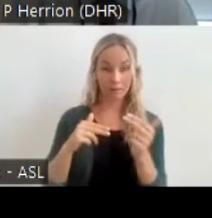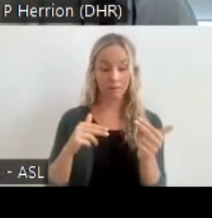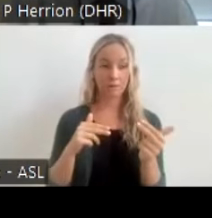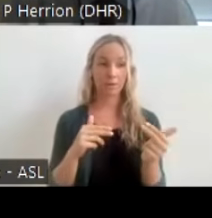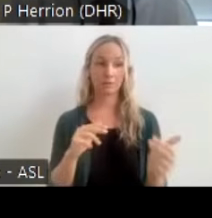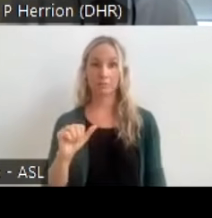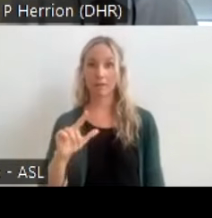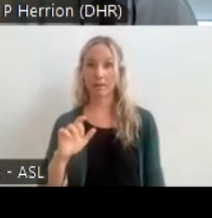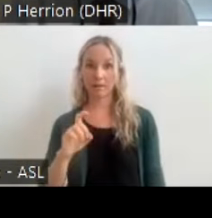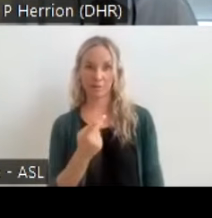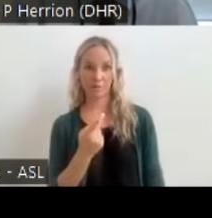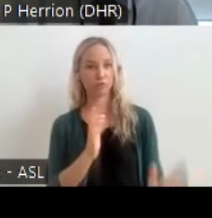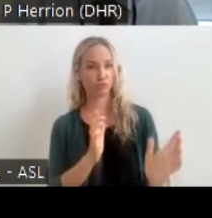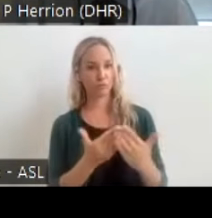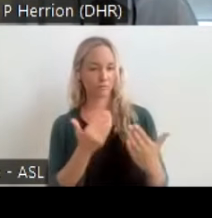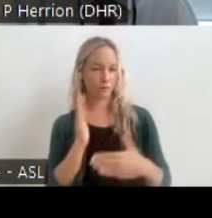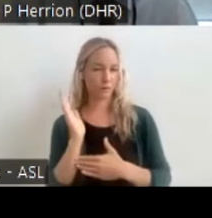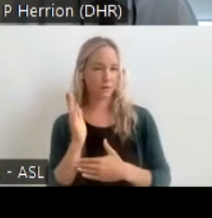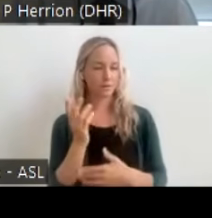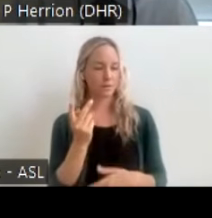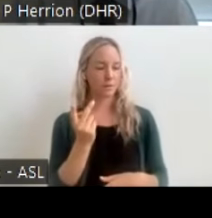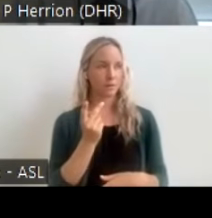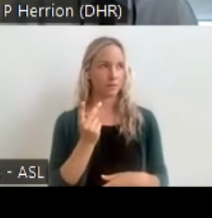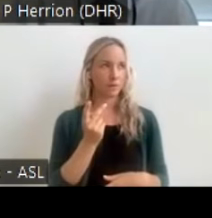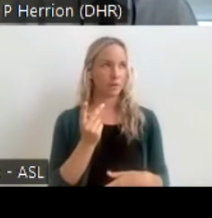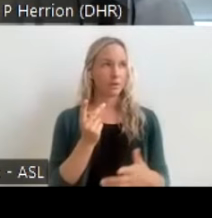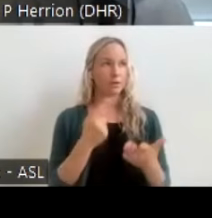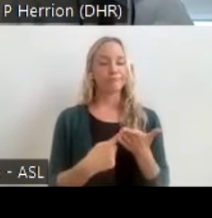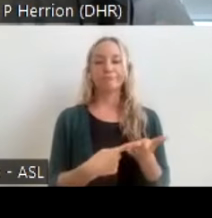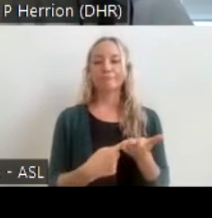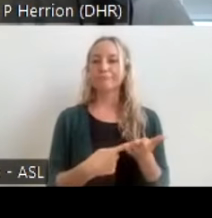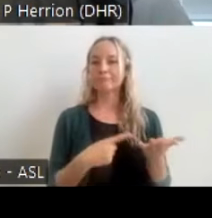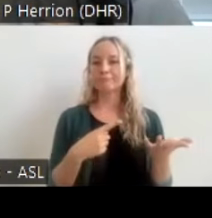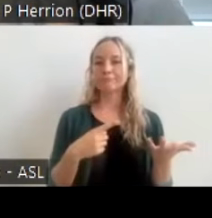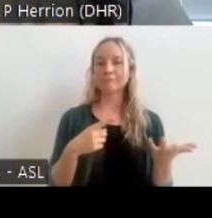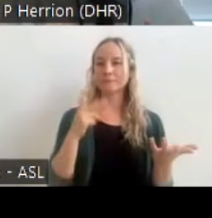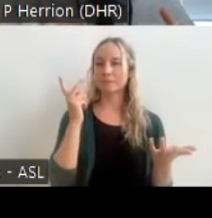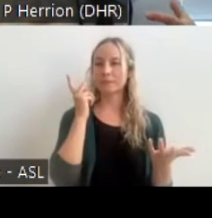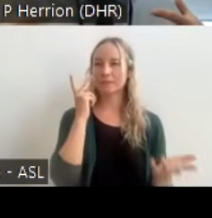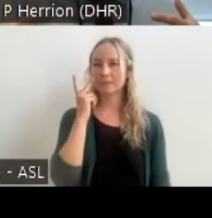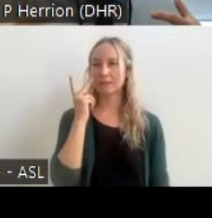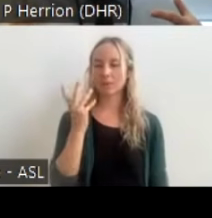was like a hardened rubberized ramp that could actually be unrolled and rolled back up so if somebody needed to get